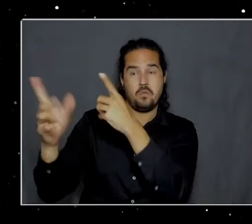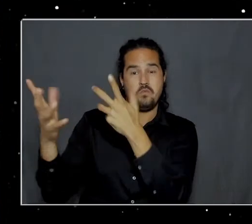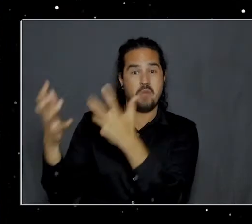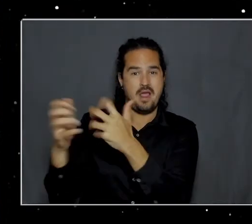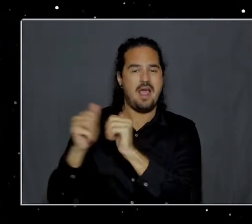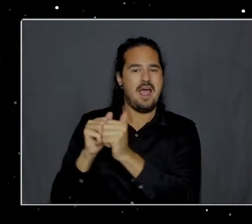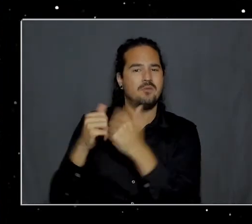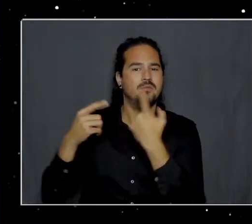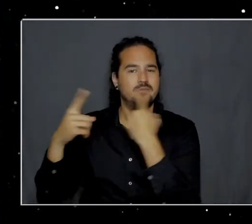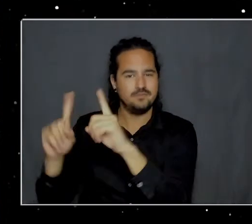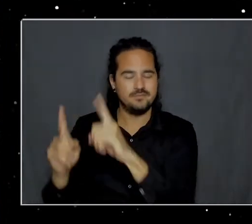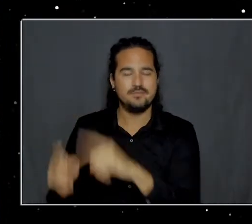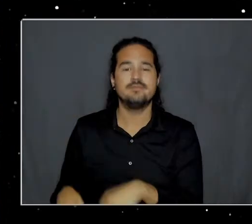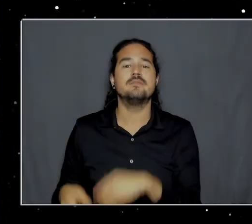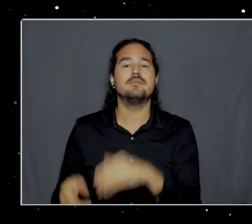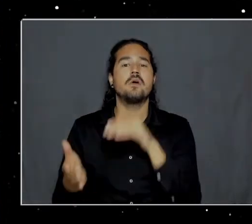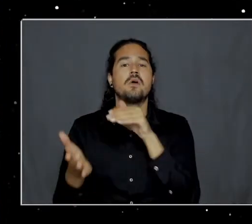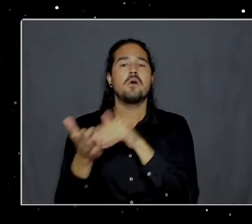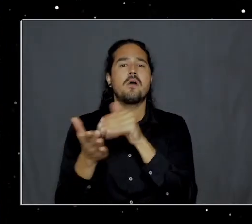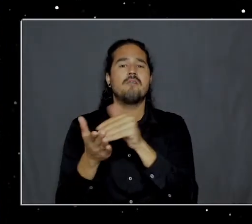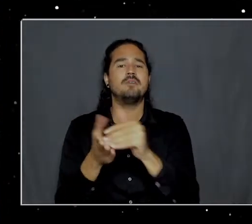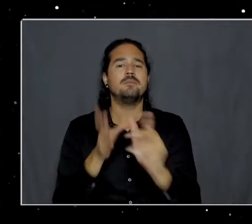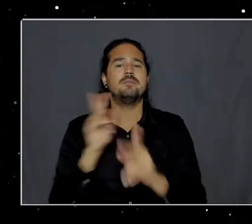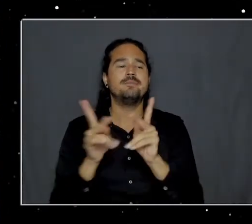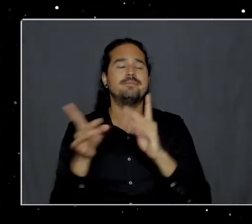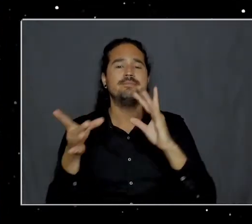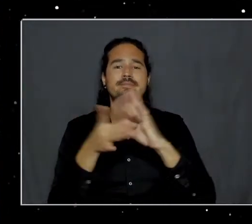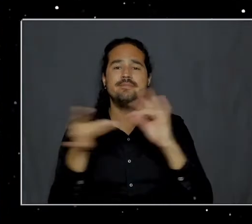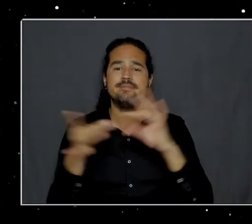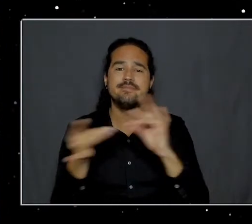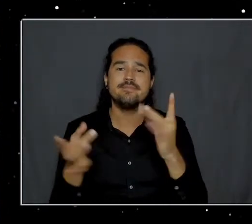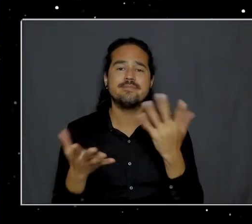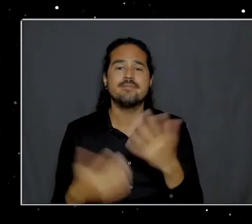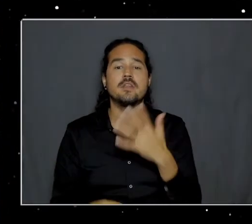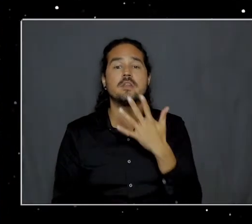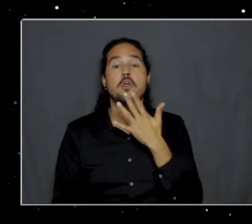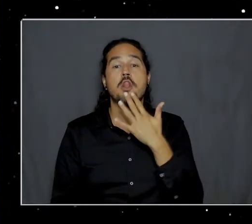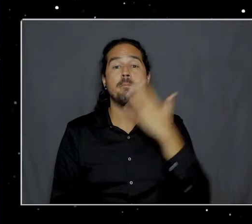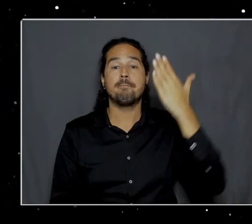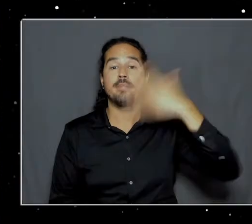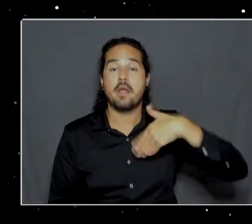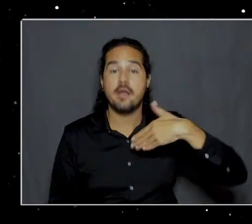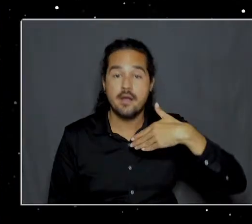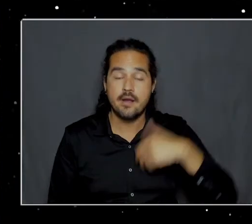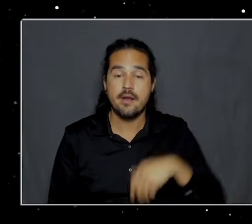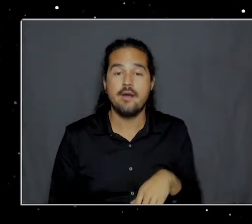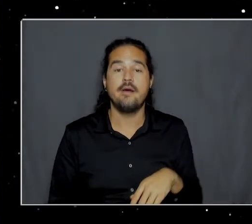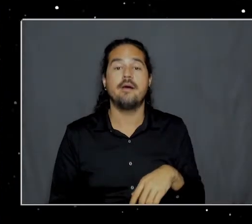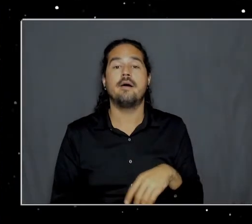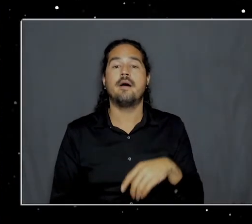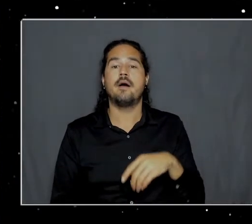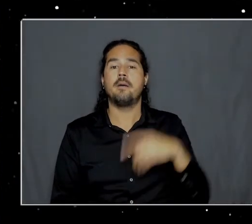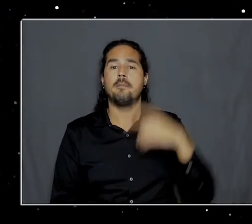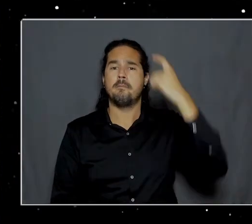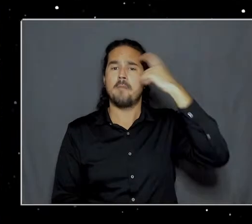TALK ABOUT BEING COLOR BLIND.